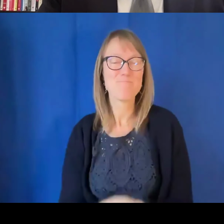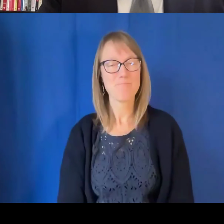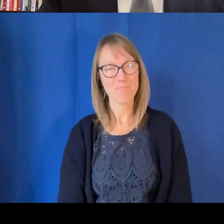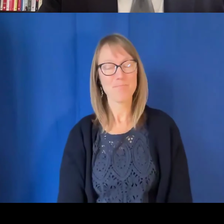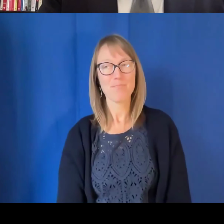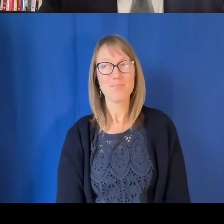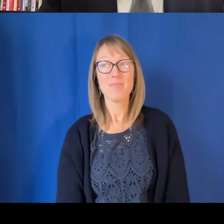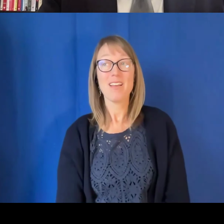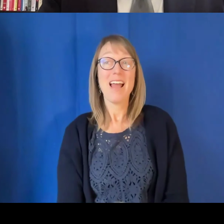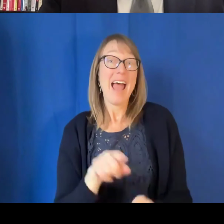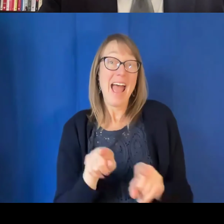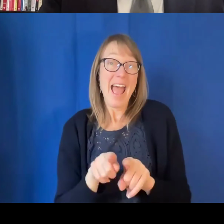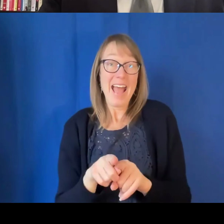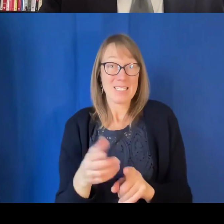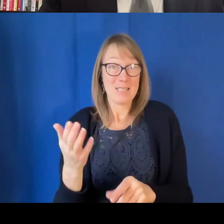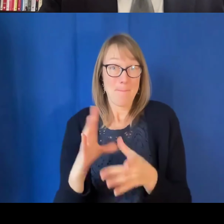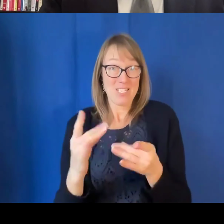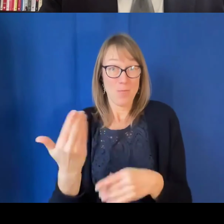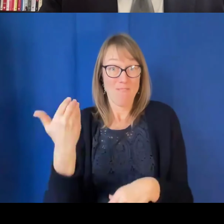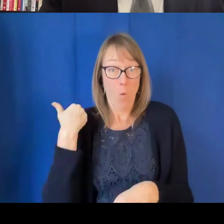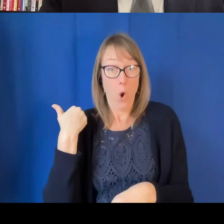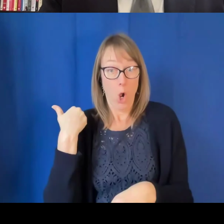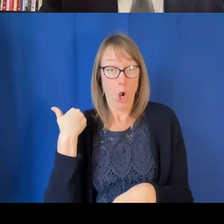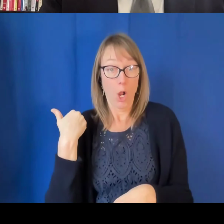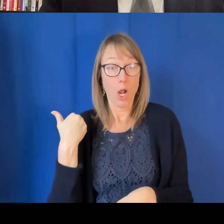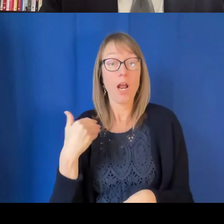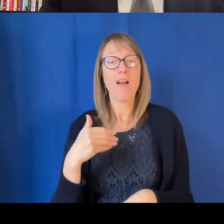So for some lighting needs